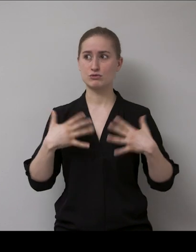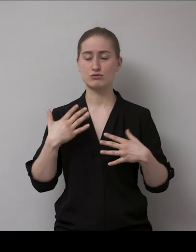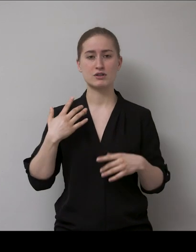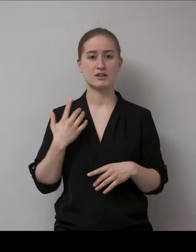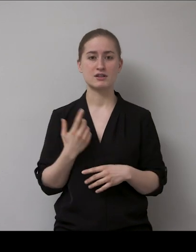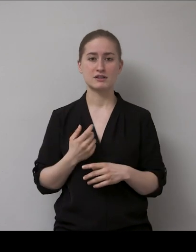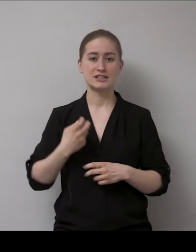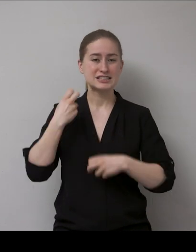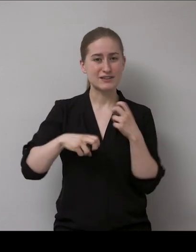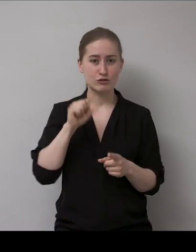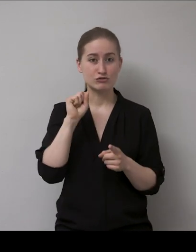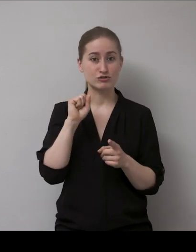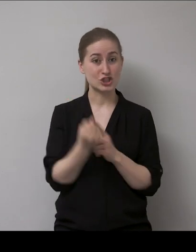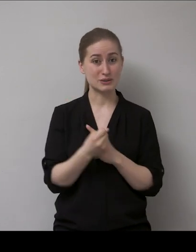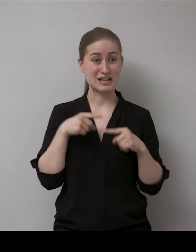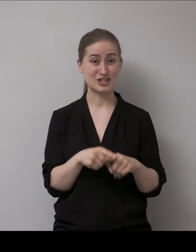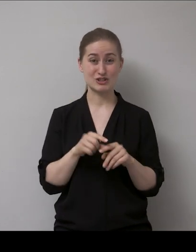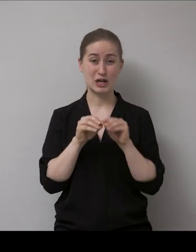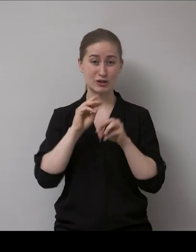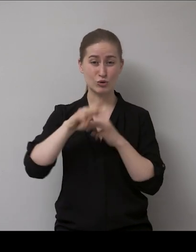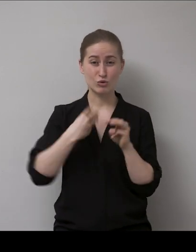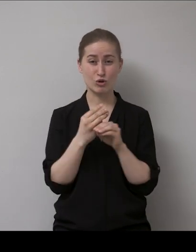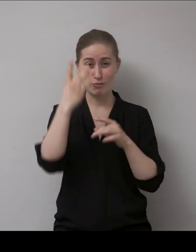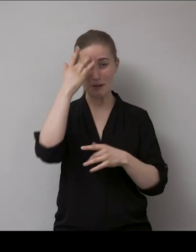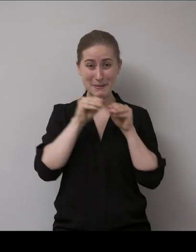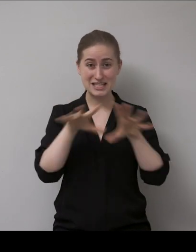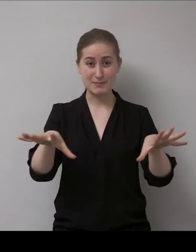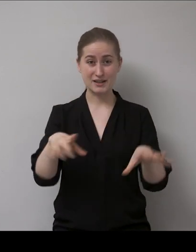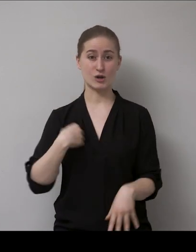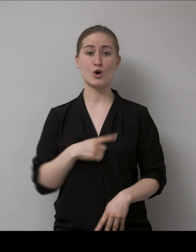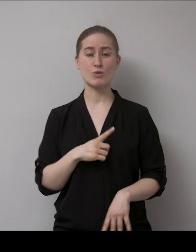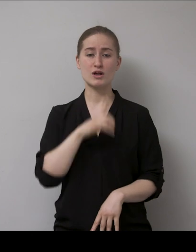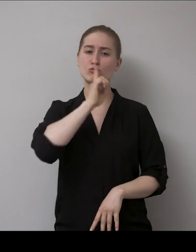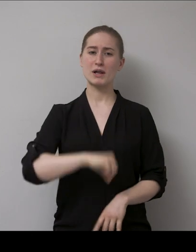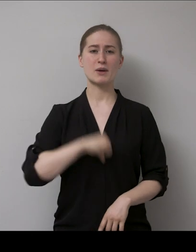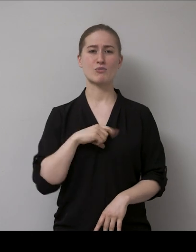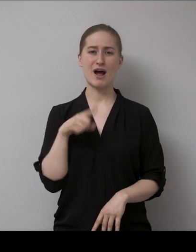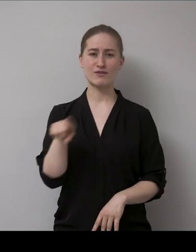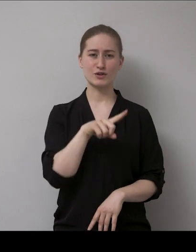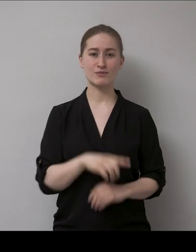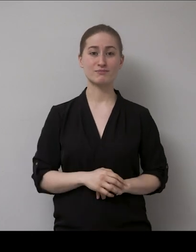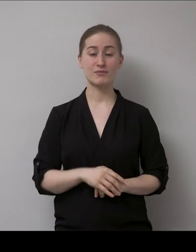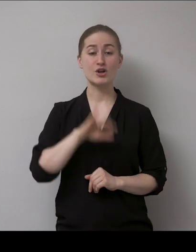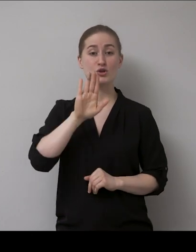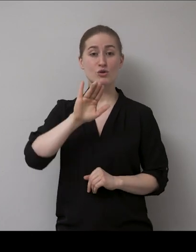in the midst of a global pandemic. We are incredibly proud of you. The Johns Hopkins degree you receive today